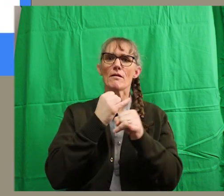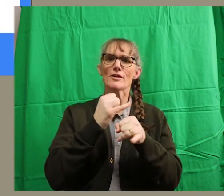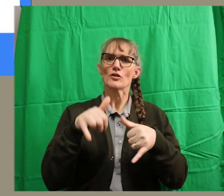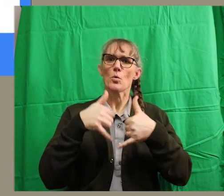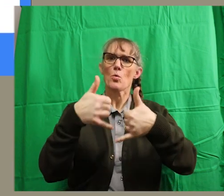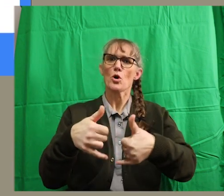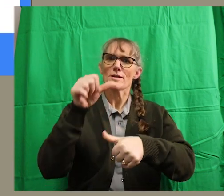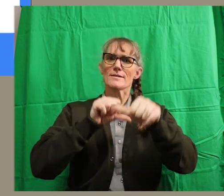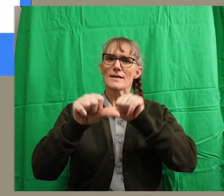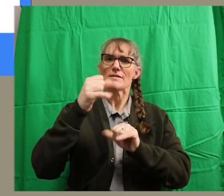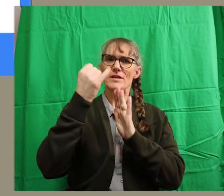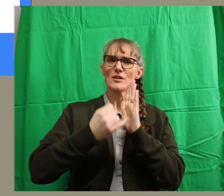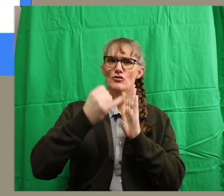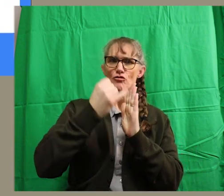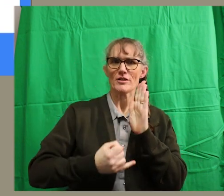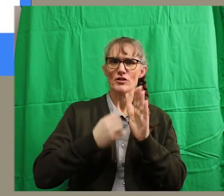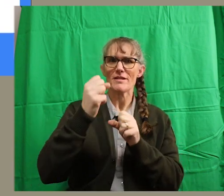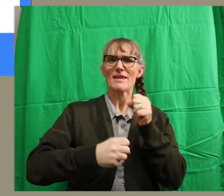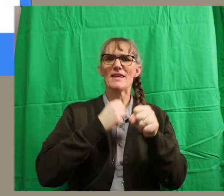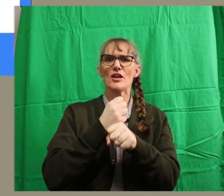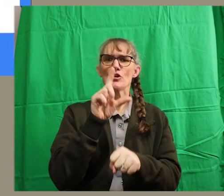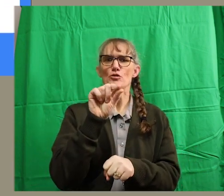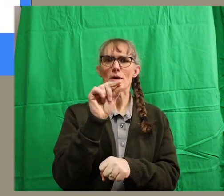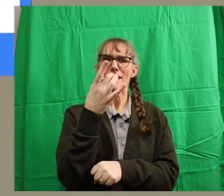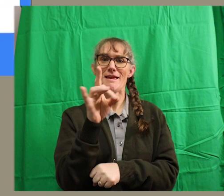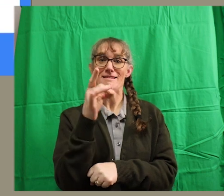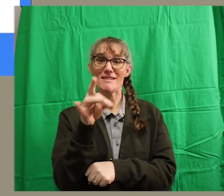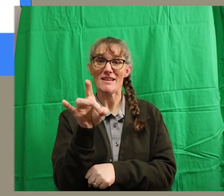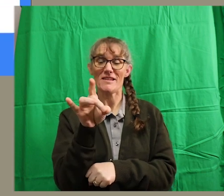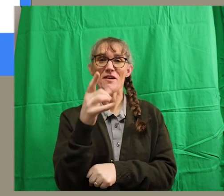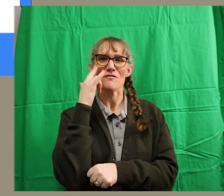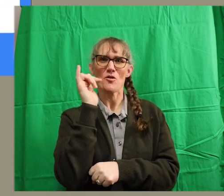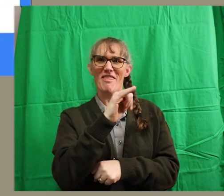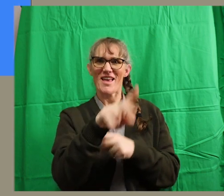Scientific Illustration in 2018 for this type of work.